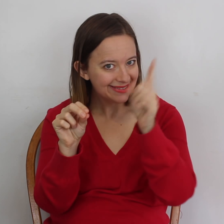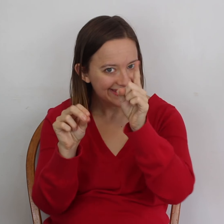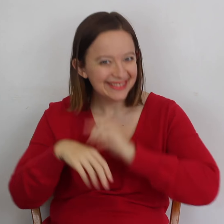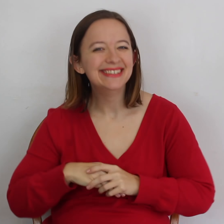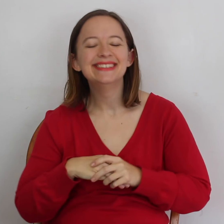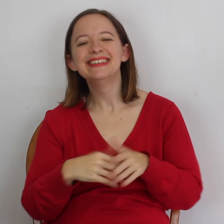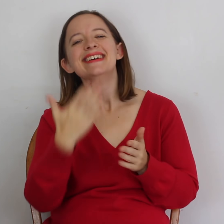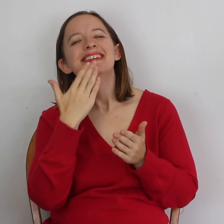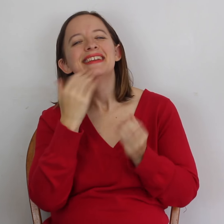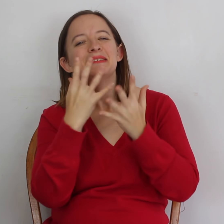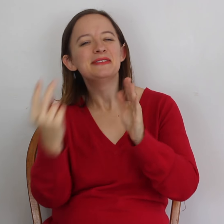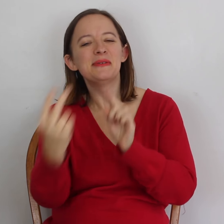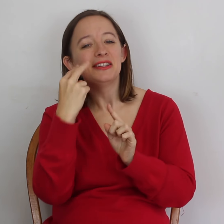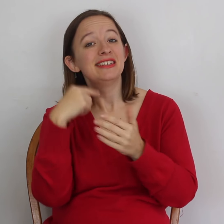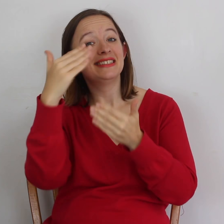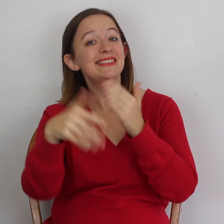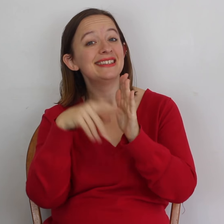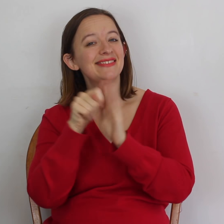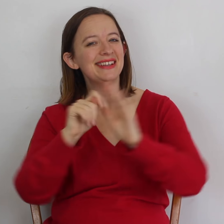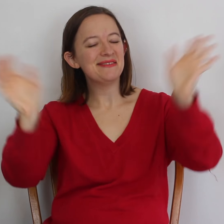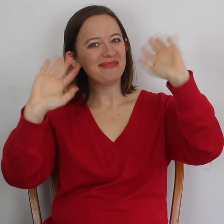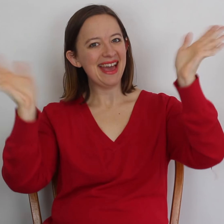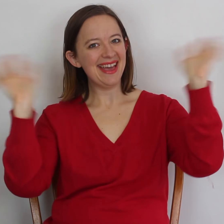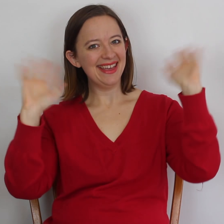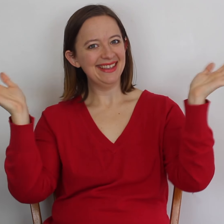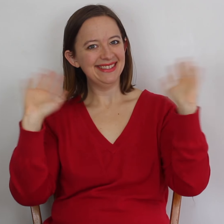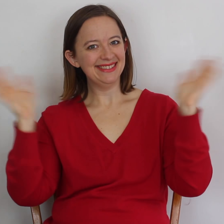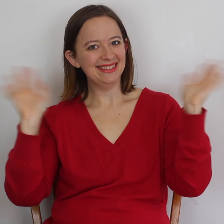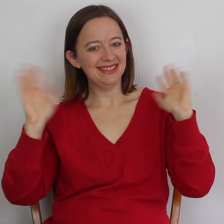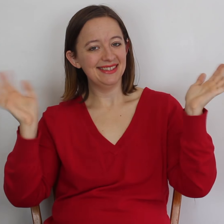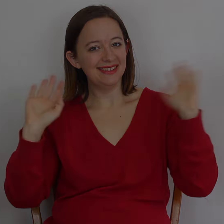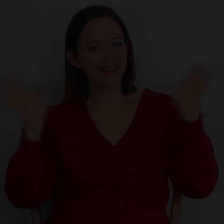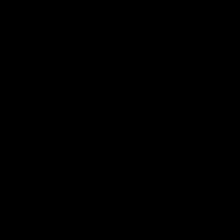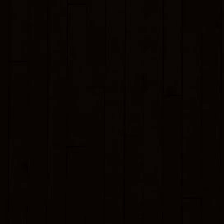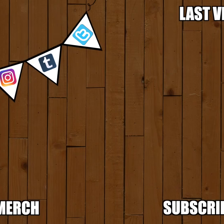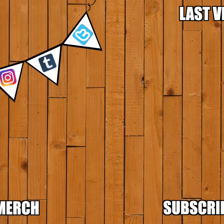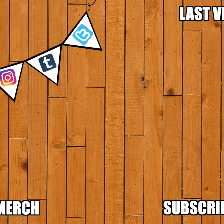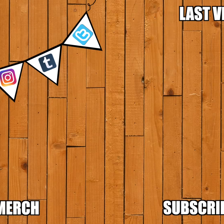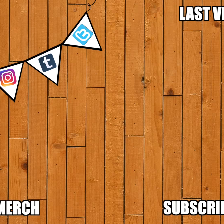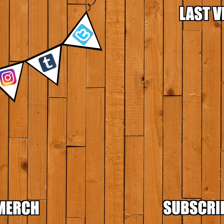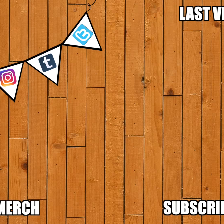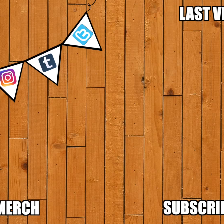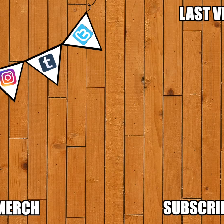Maybe why, obviously within in confidentiality, you can say. Um yeah let me know. Leave a comment down below.